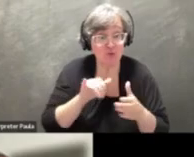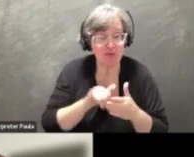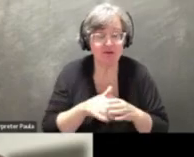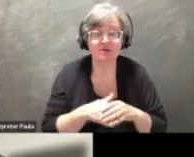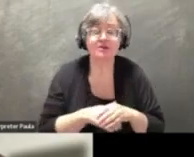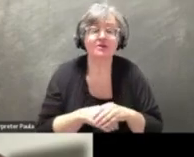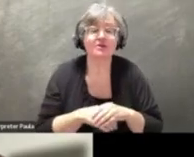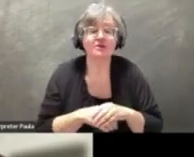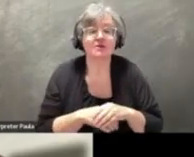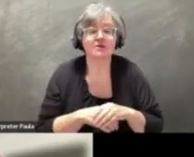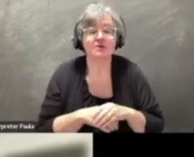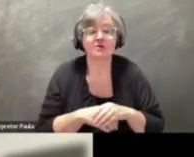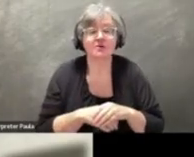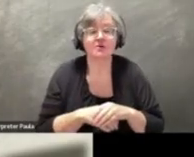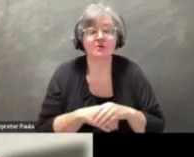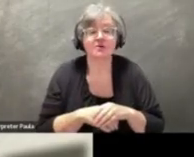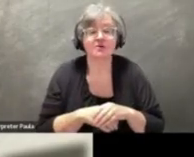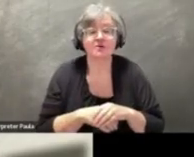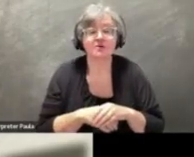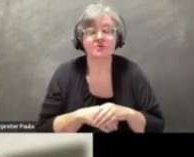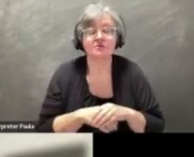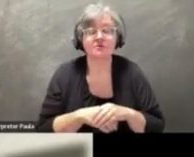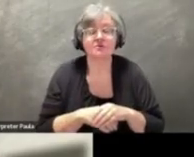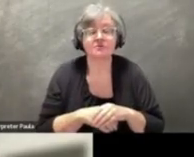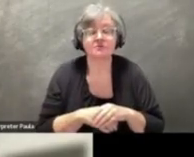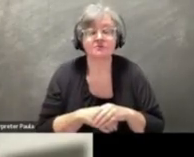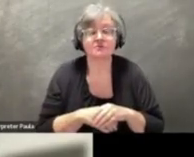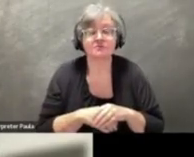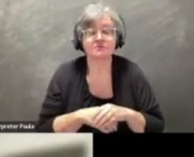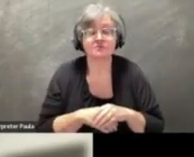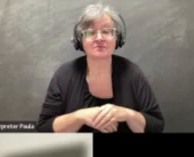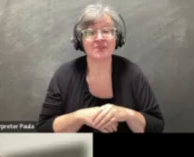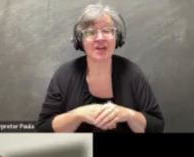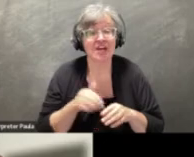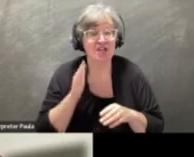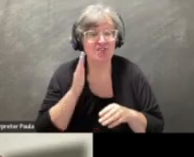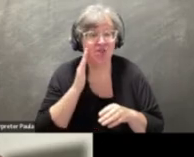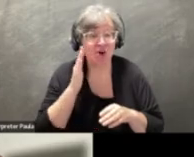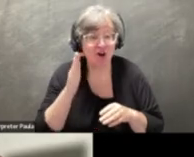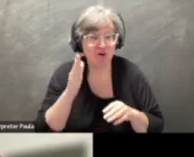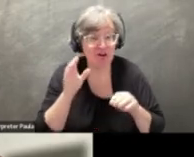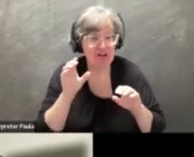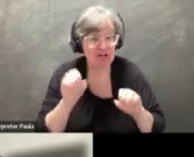way, at least successfully in the long run, to make that